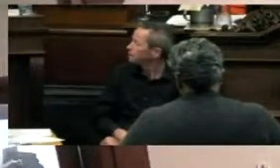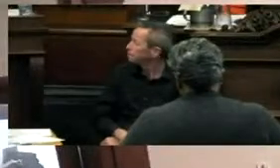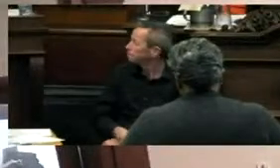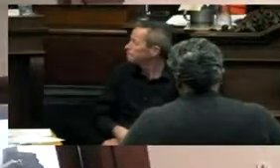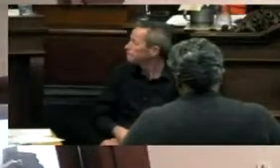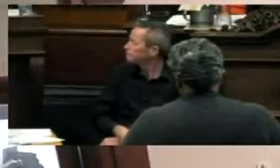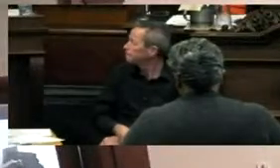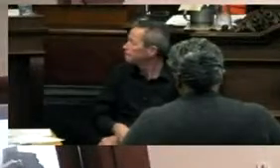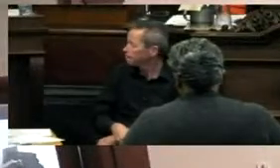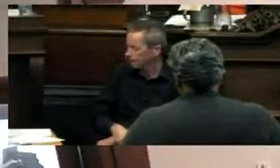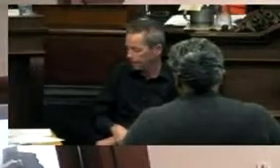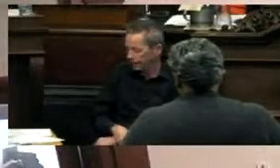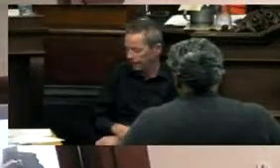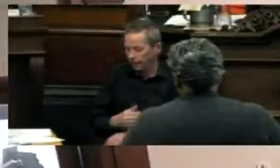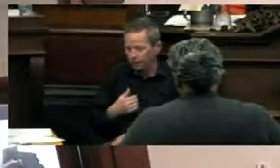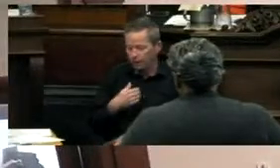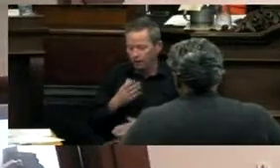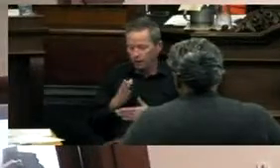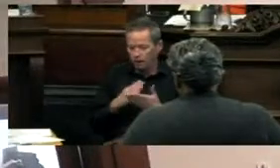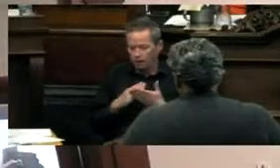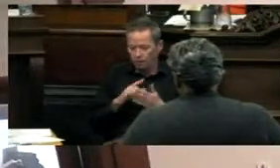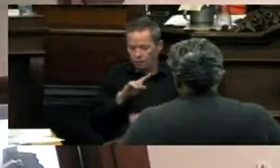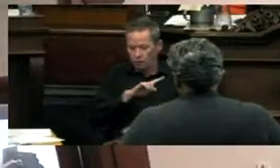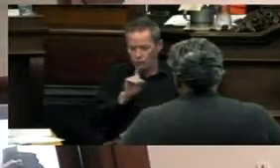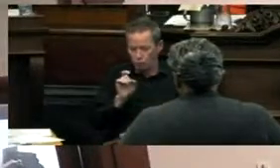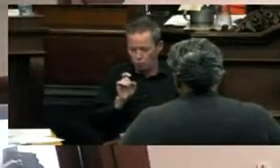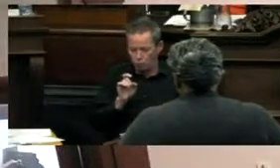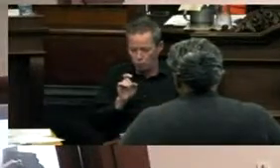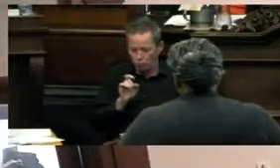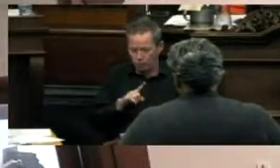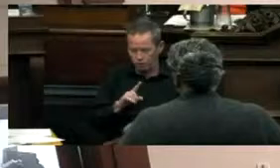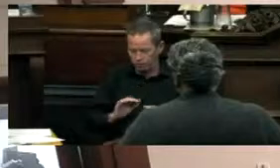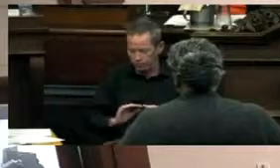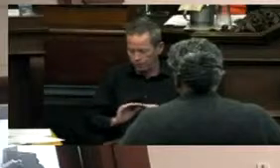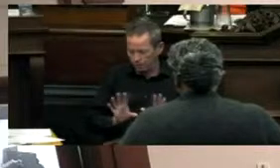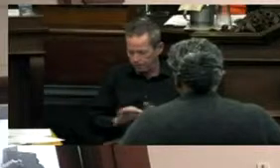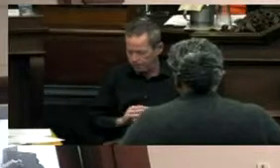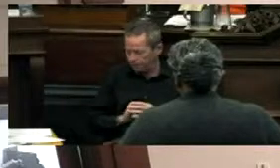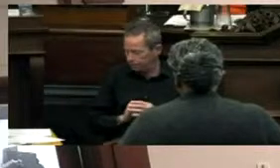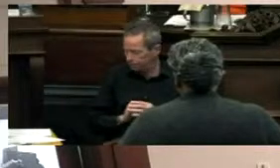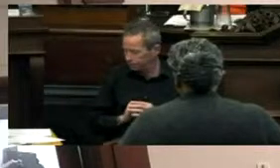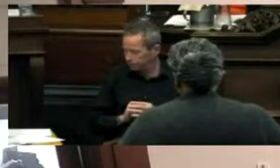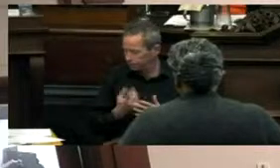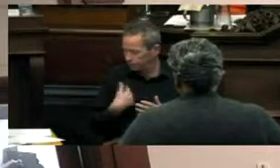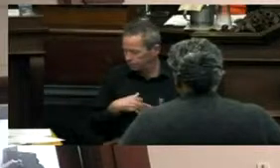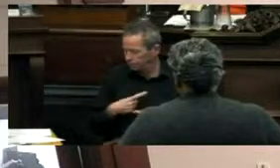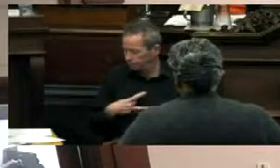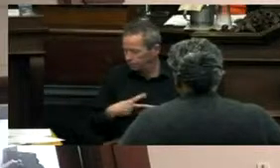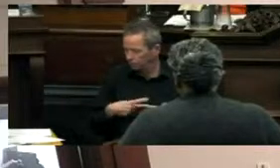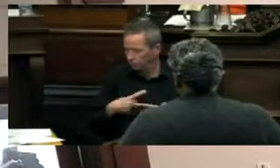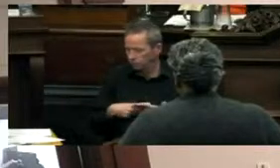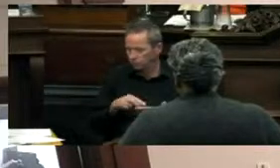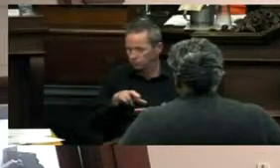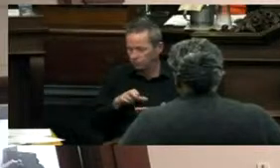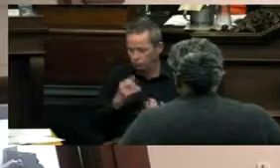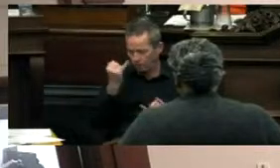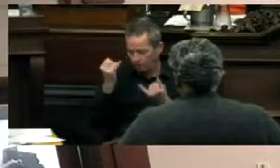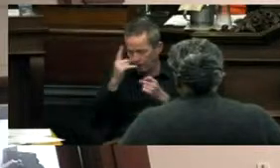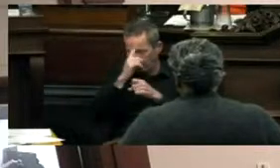Council member Monroe. I have